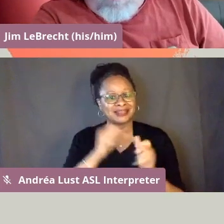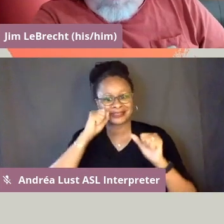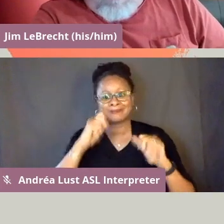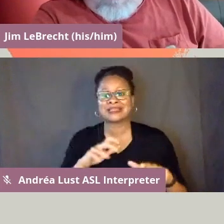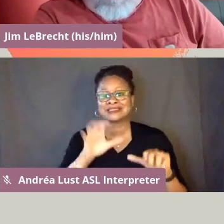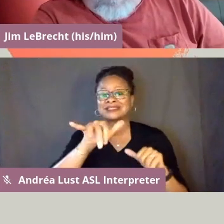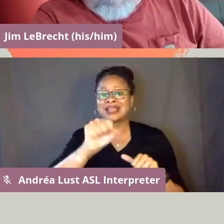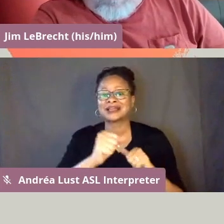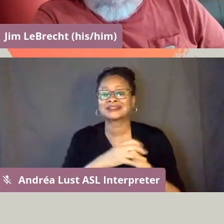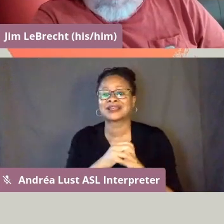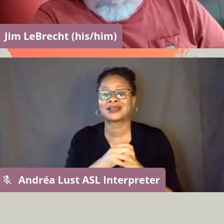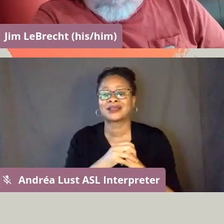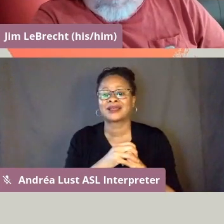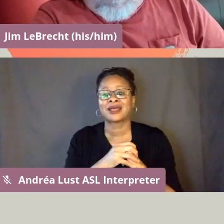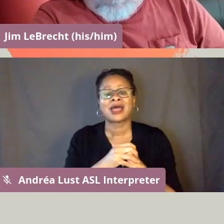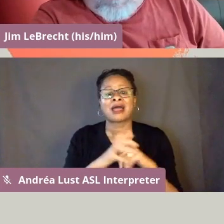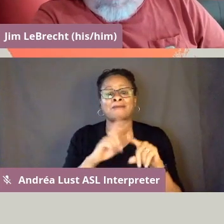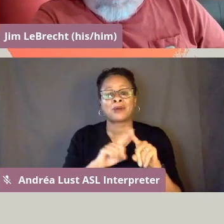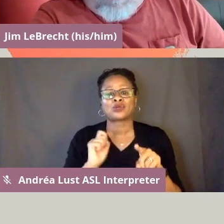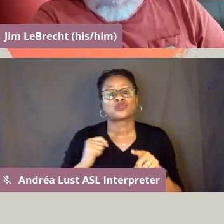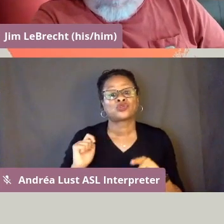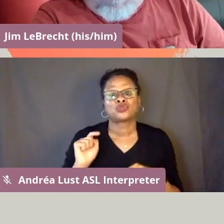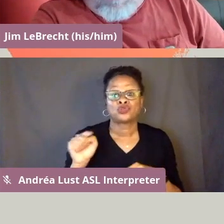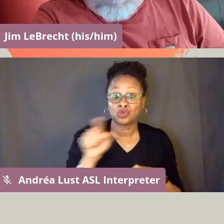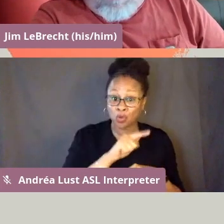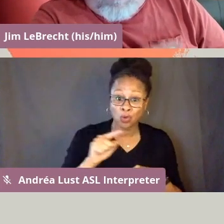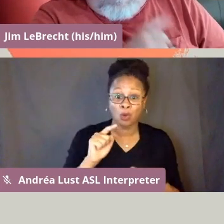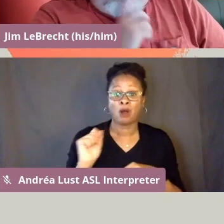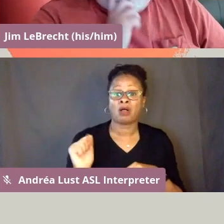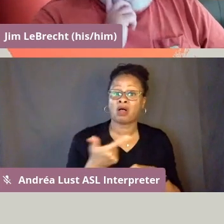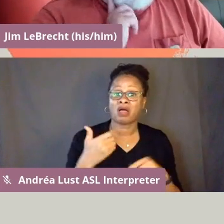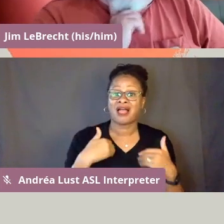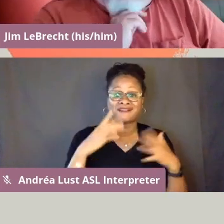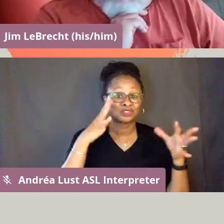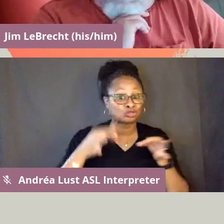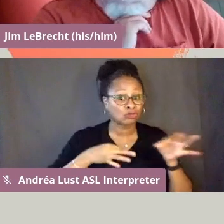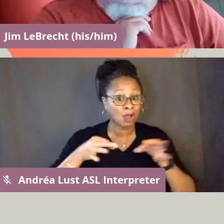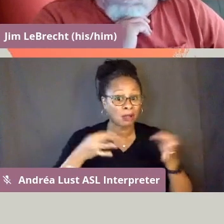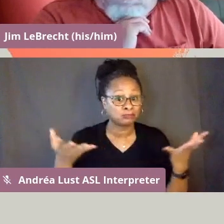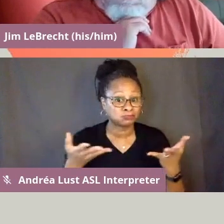But what you all have described is